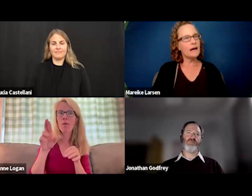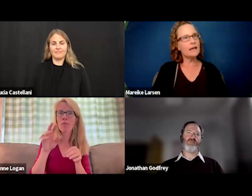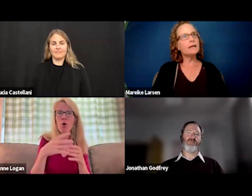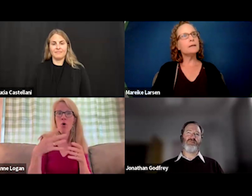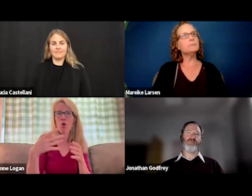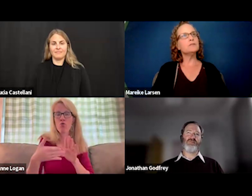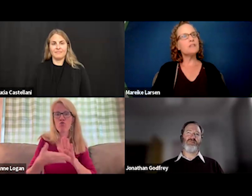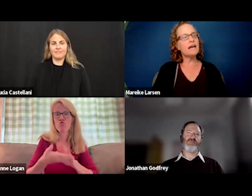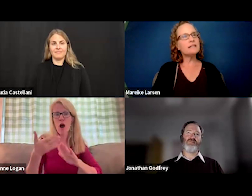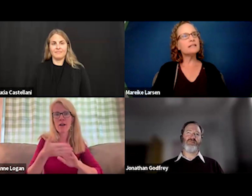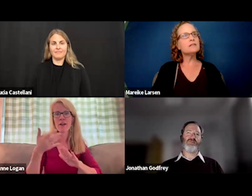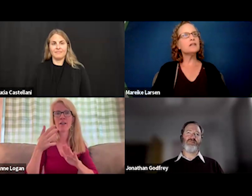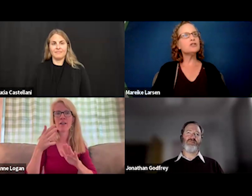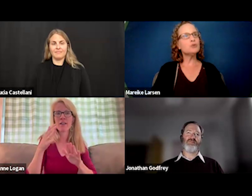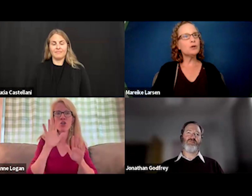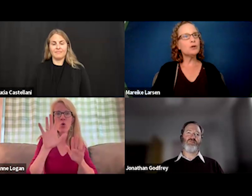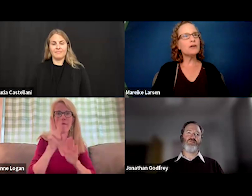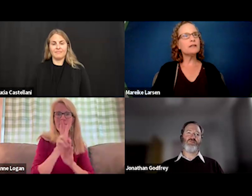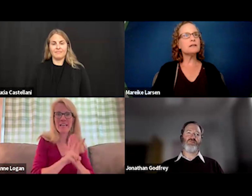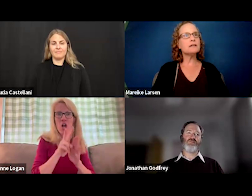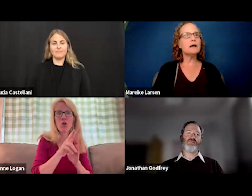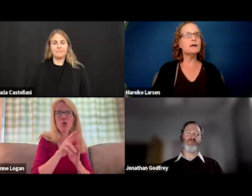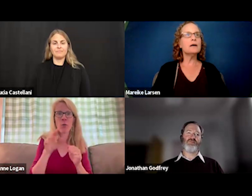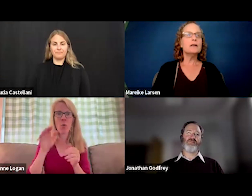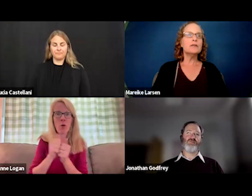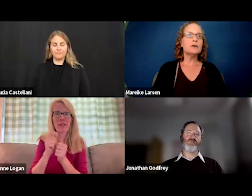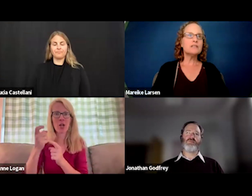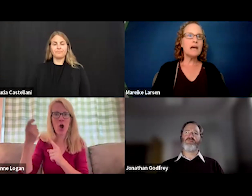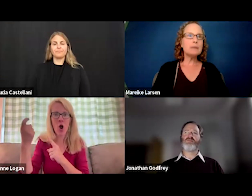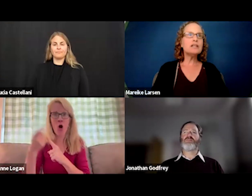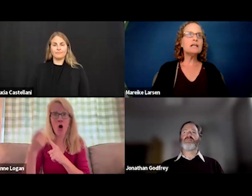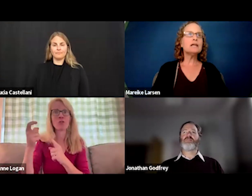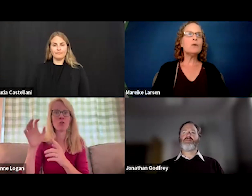I was asking to make sure that there was captioning,